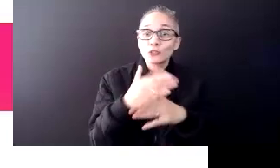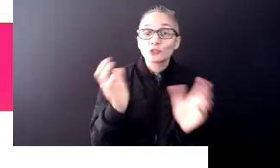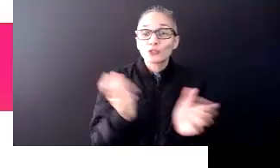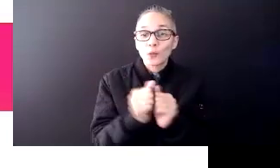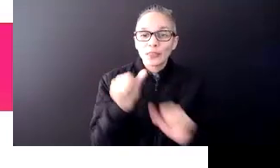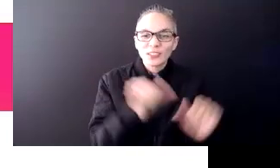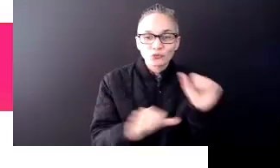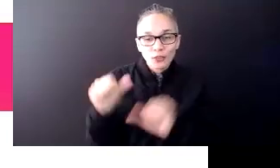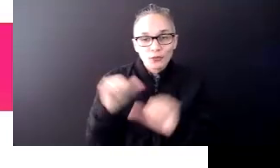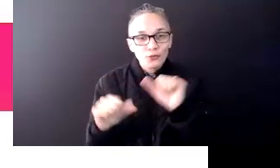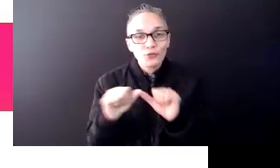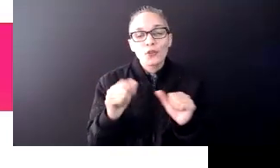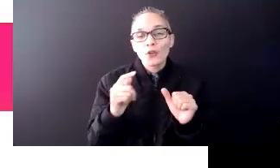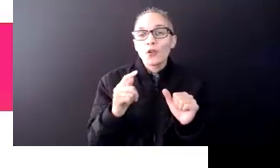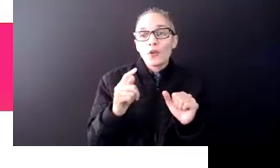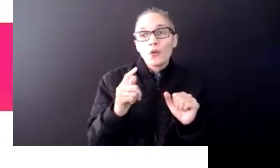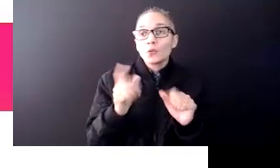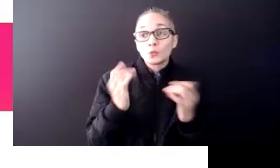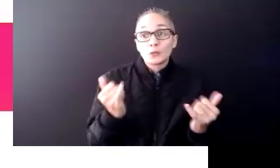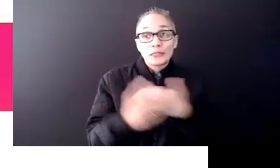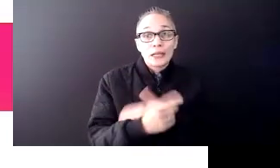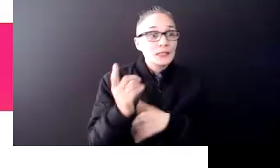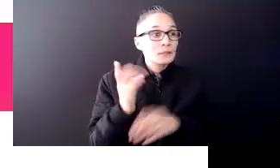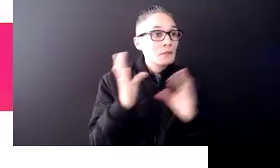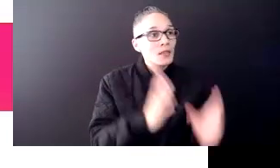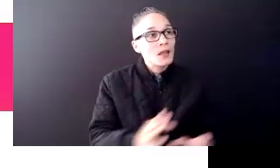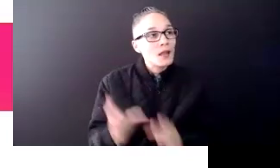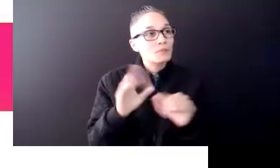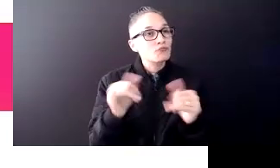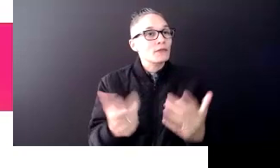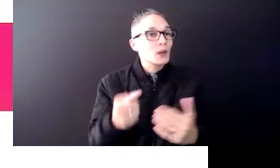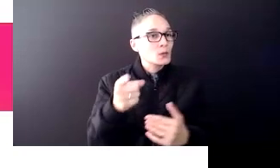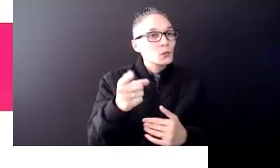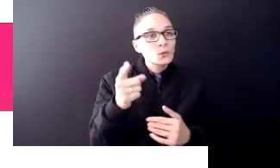amongst each other. And so today's primary goal is to provide you information